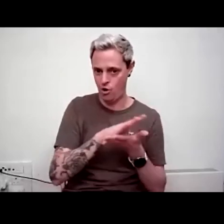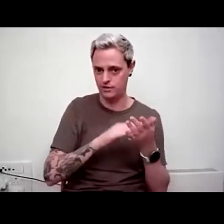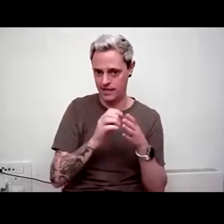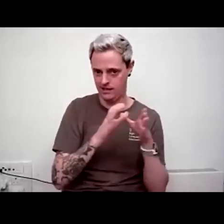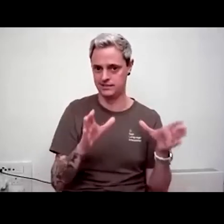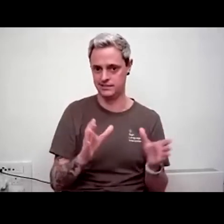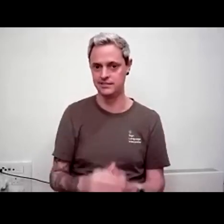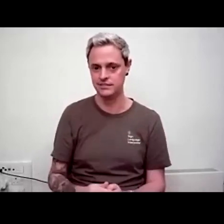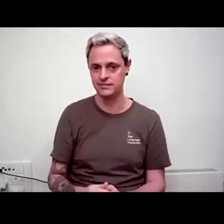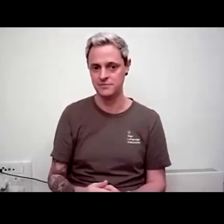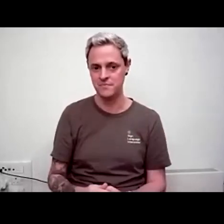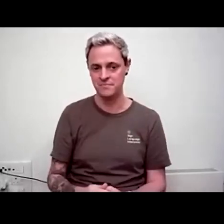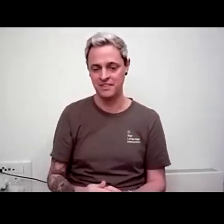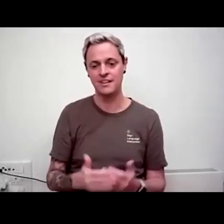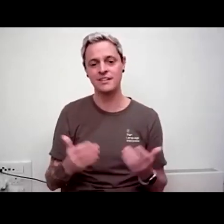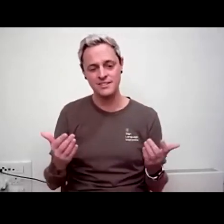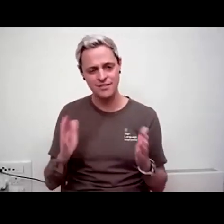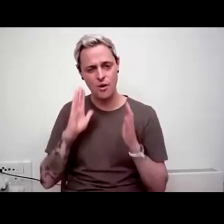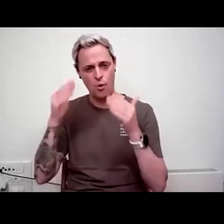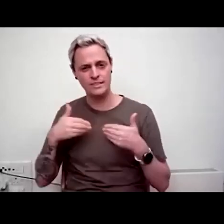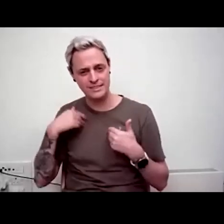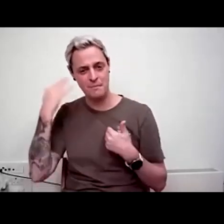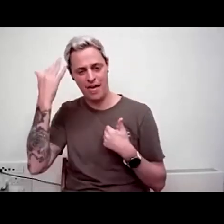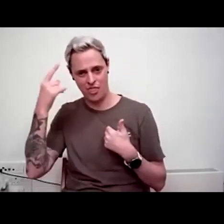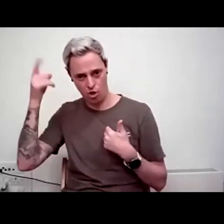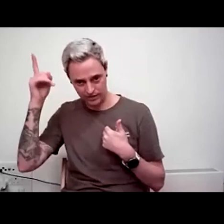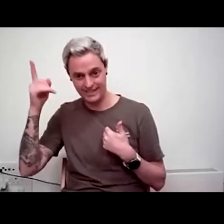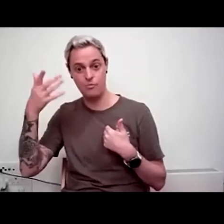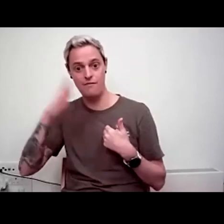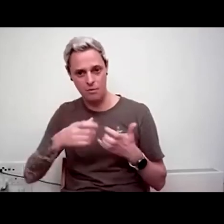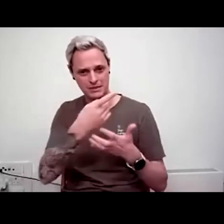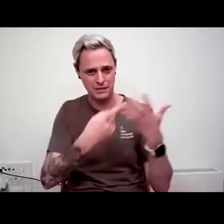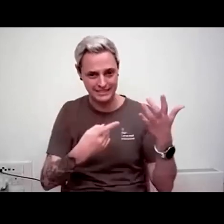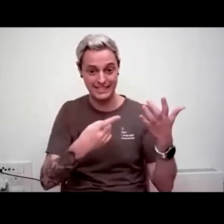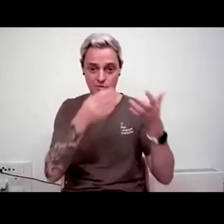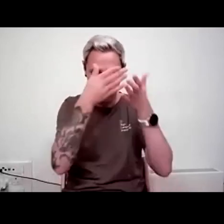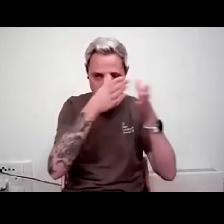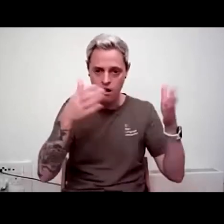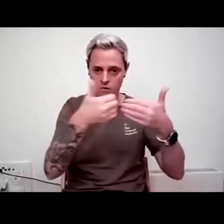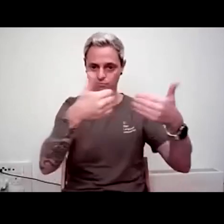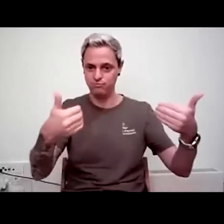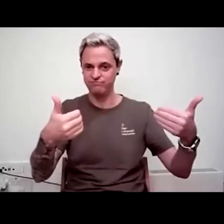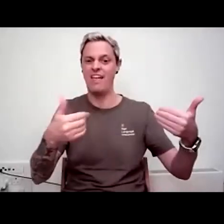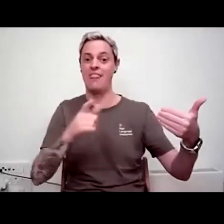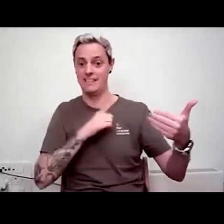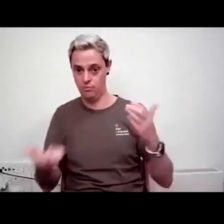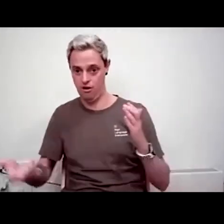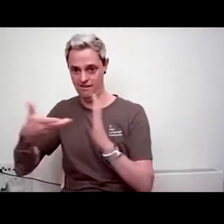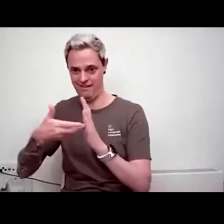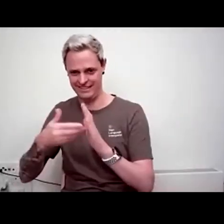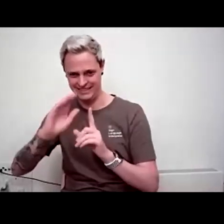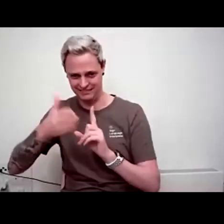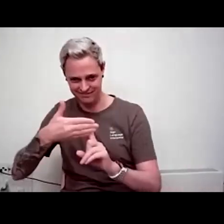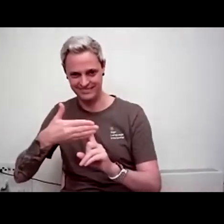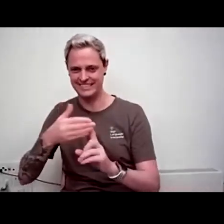that the conversation about autism and theology emerges, not for any other reason.